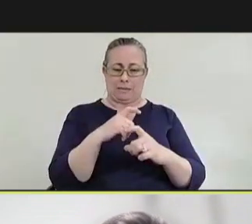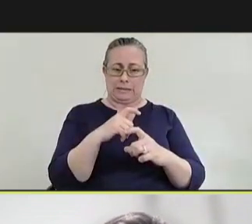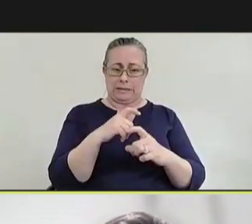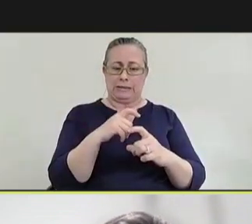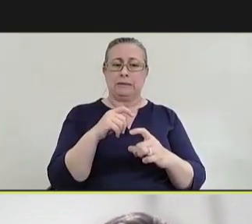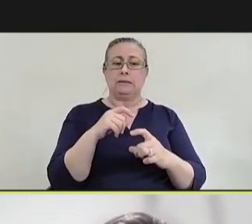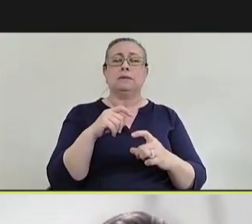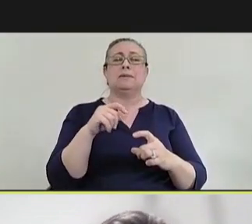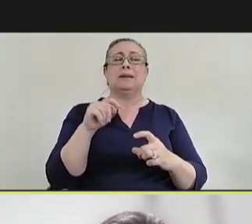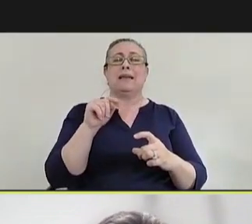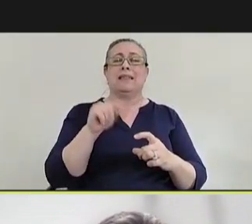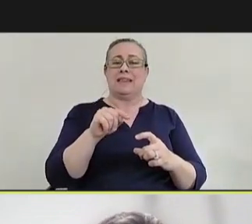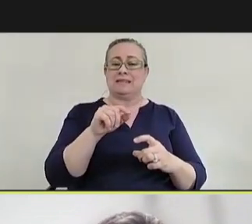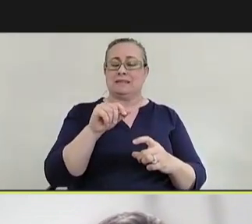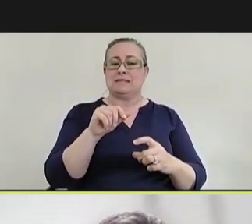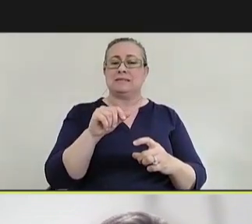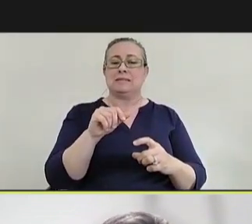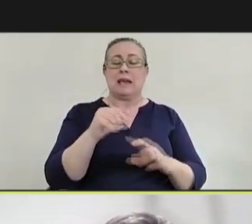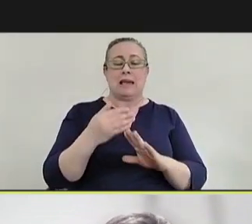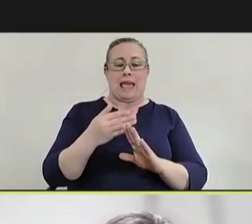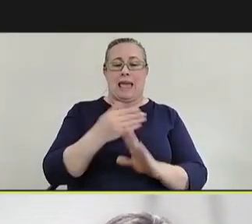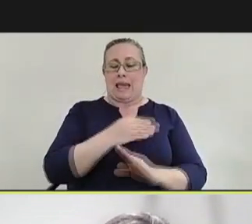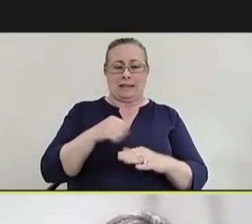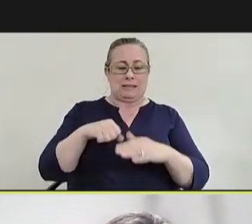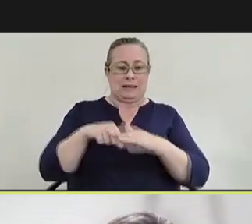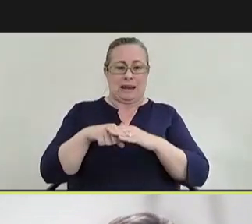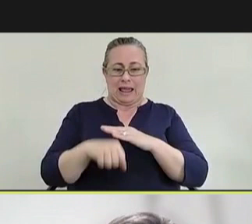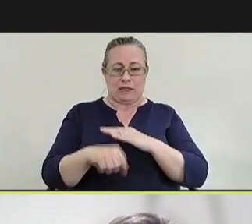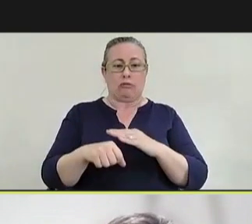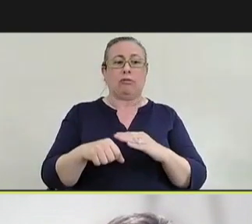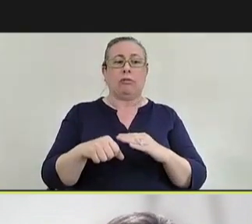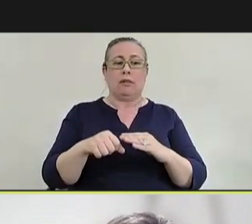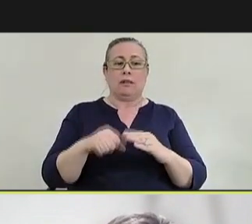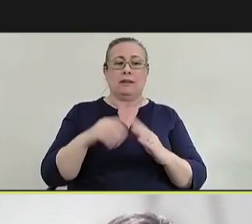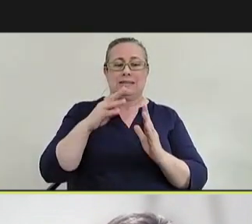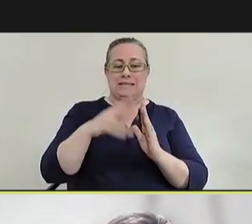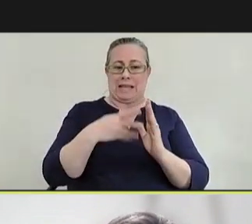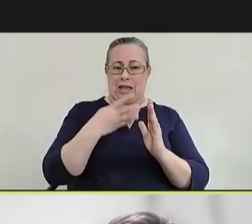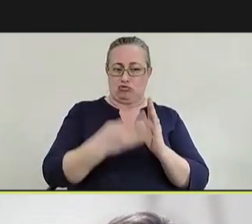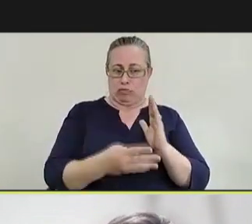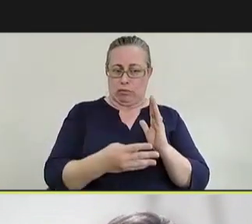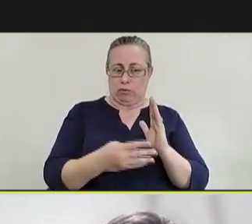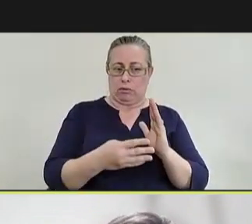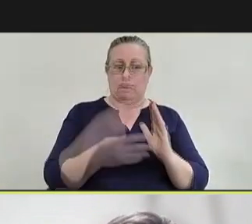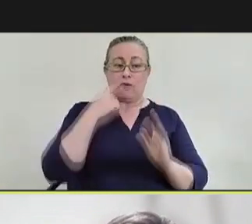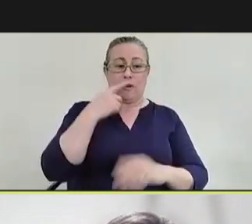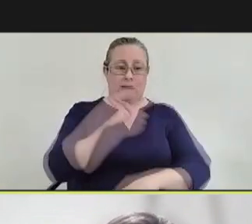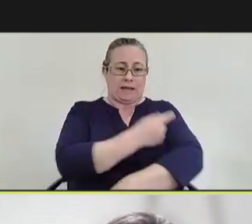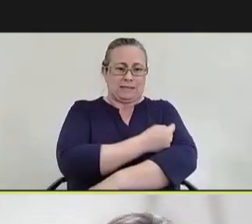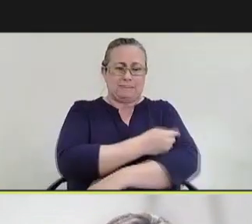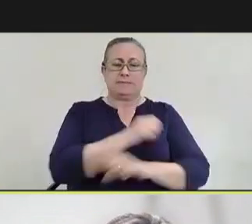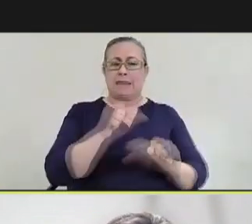antenatal vaccination schedule that we now have in the United States. You see how influenza and COVID